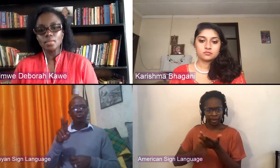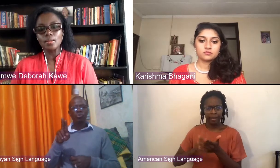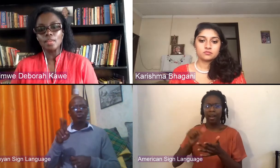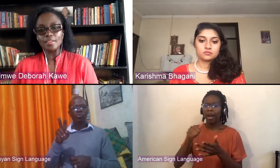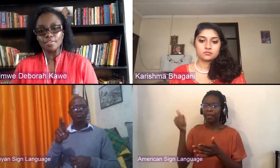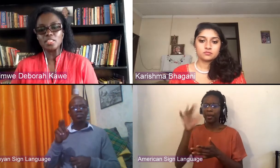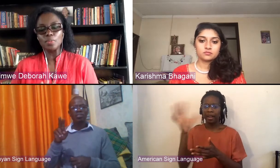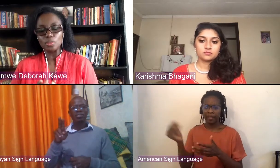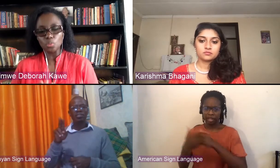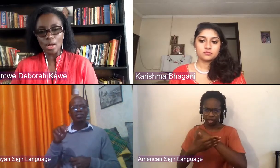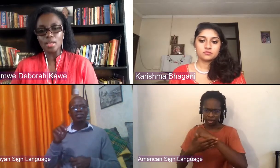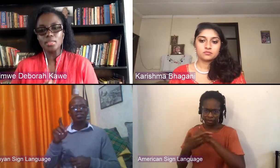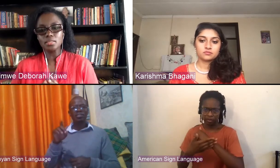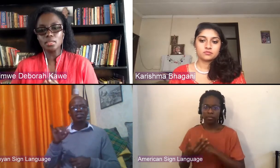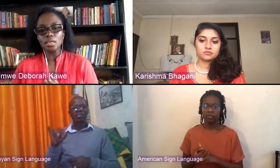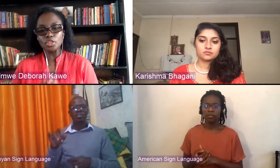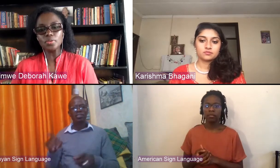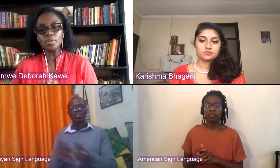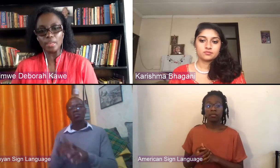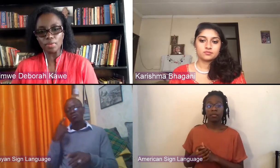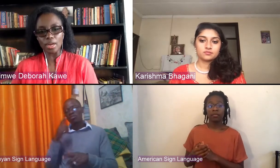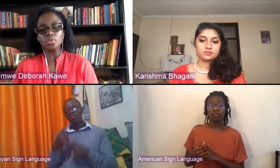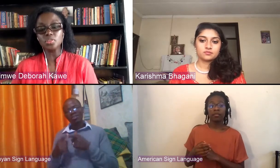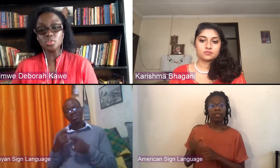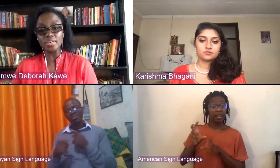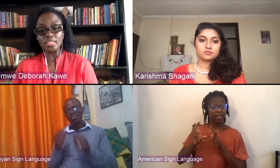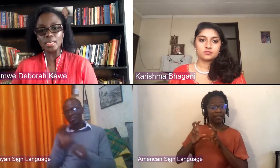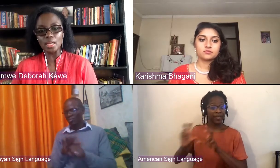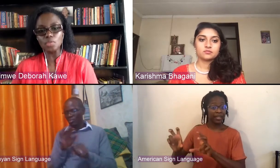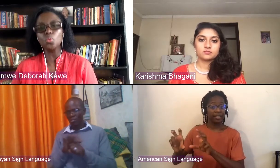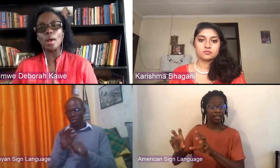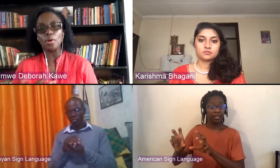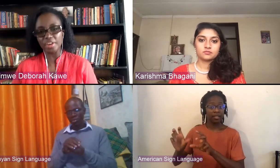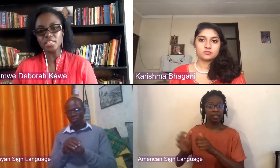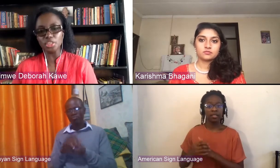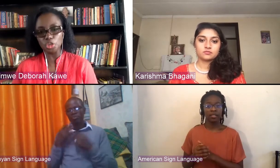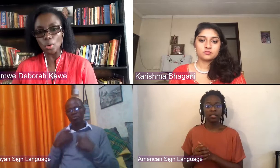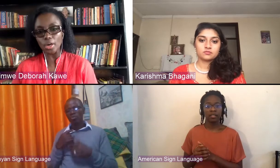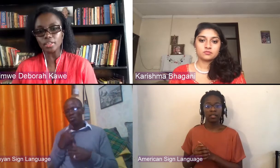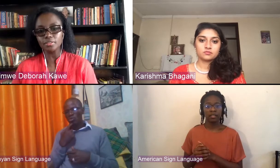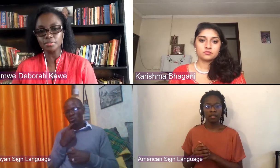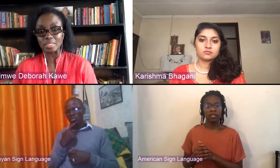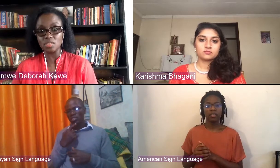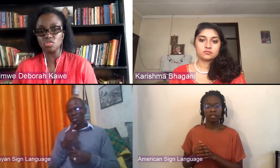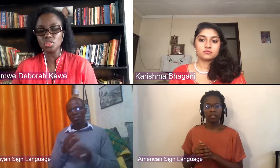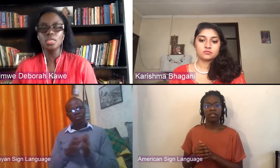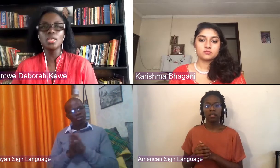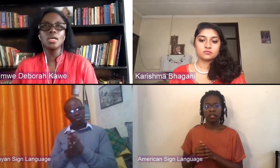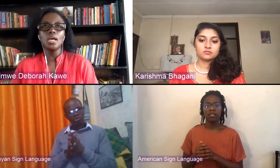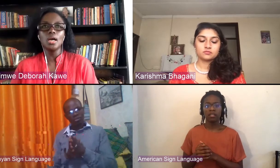the investment was into the playwrights, storytellers who were creating new work for stage.